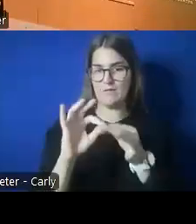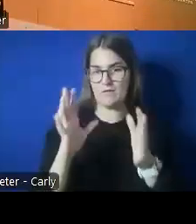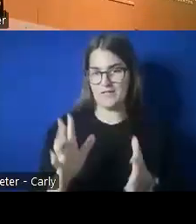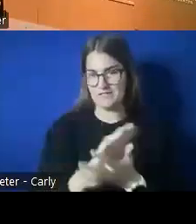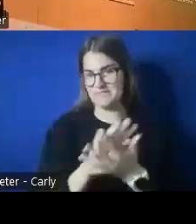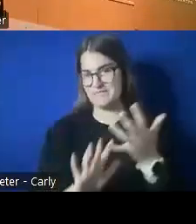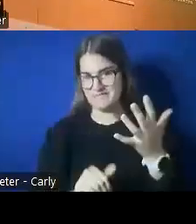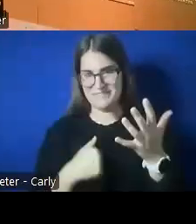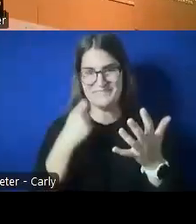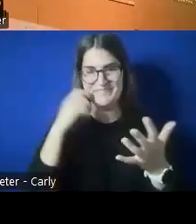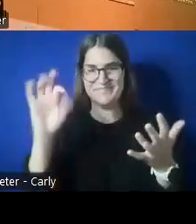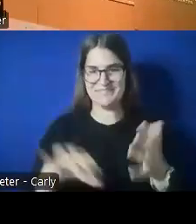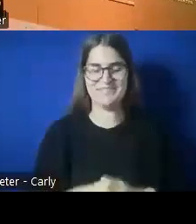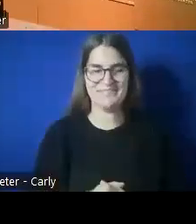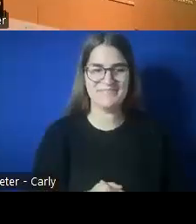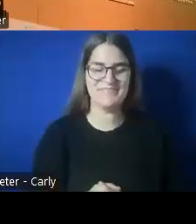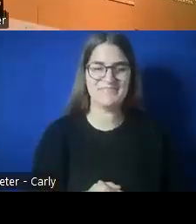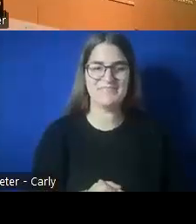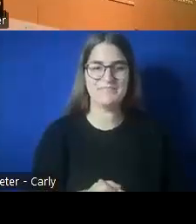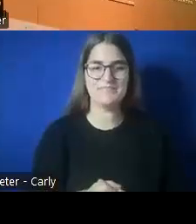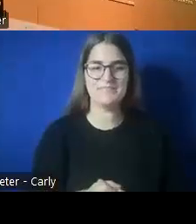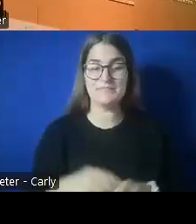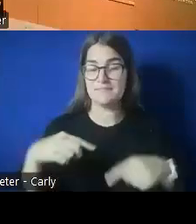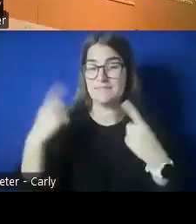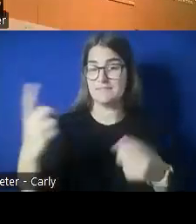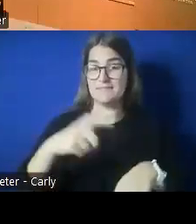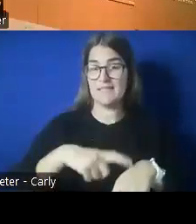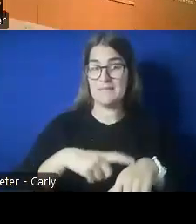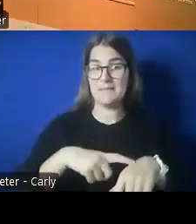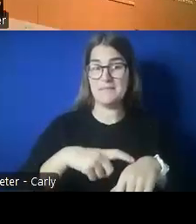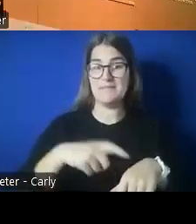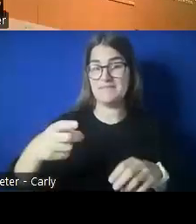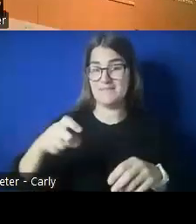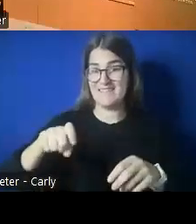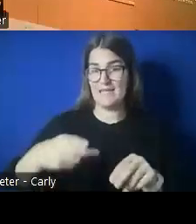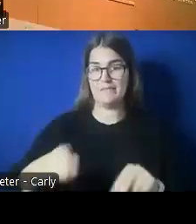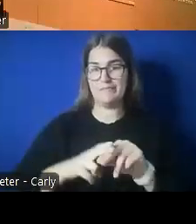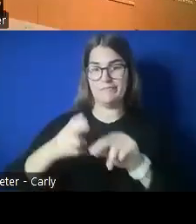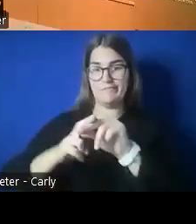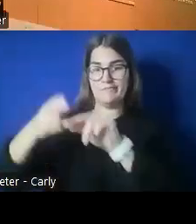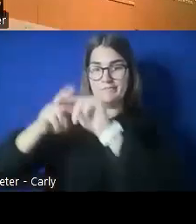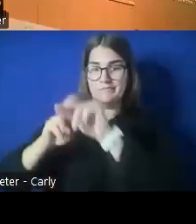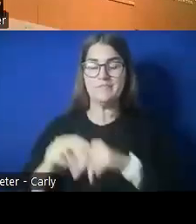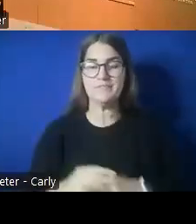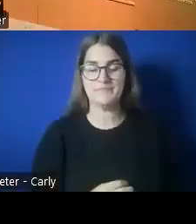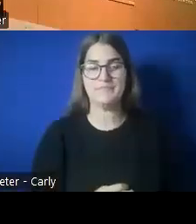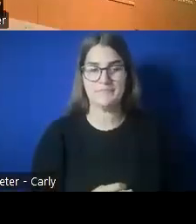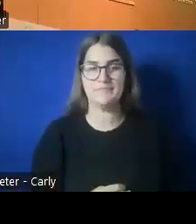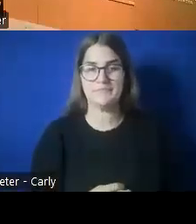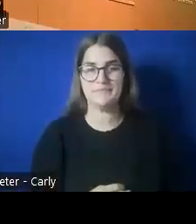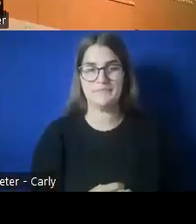I mentioned before so as you can see over time you know the needs have grown um and we serve quite a